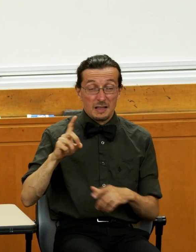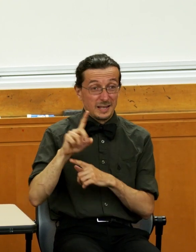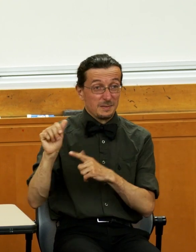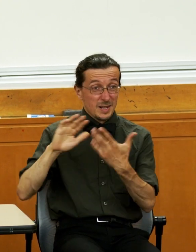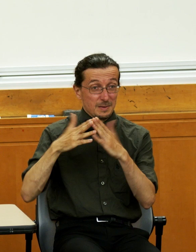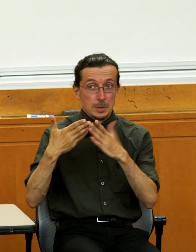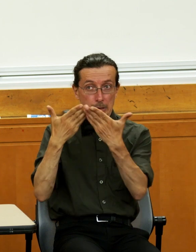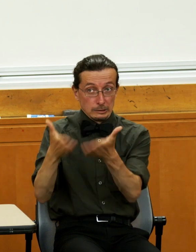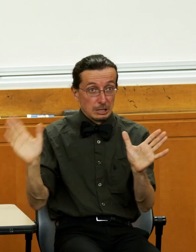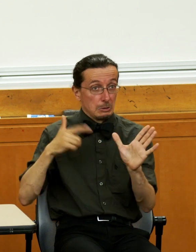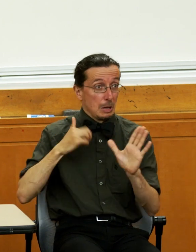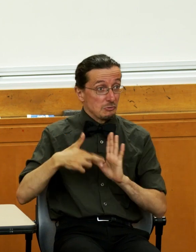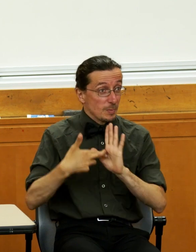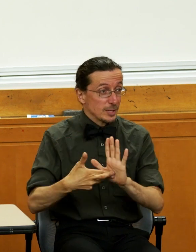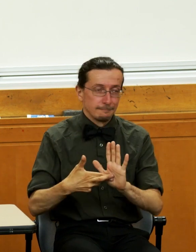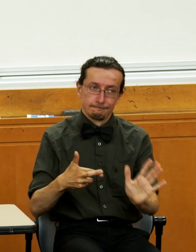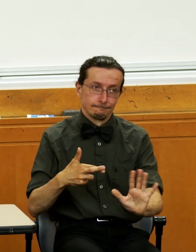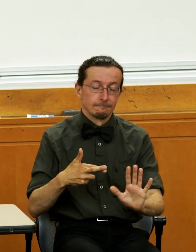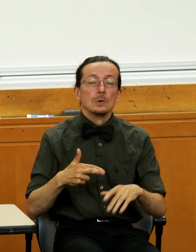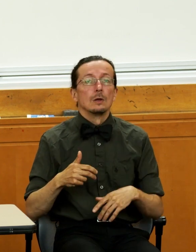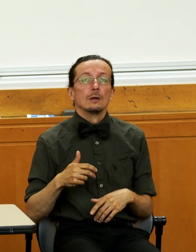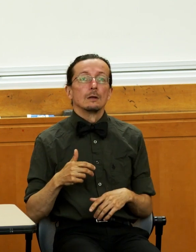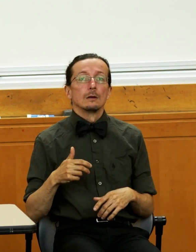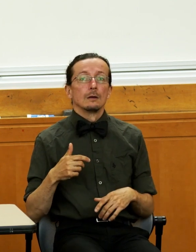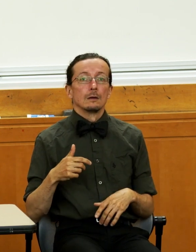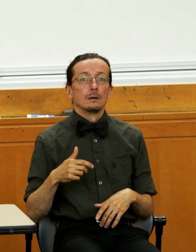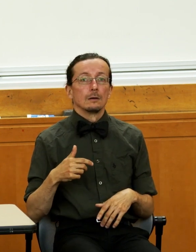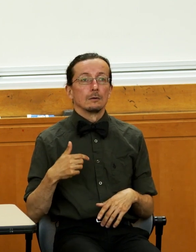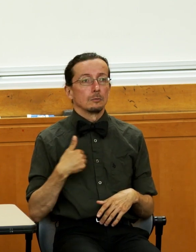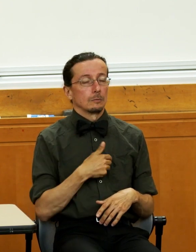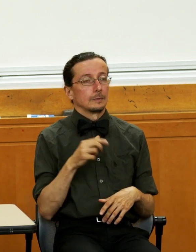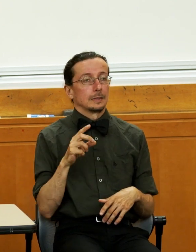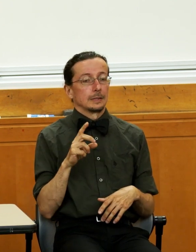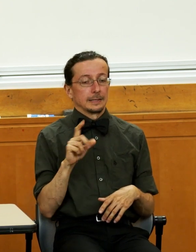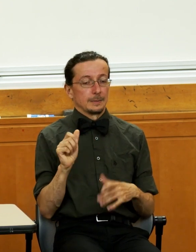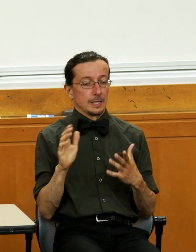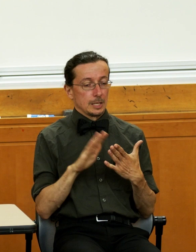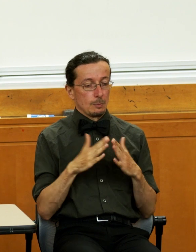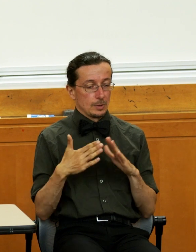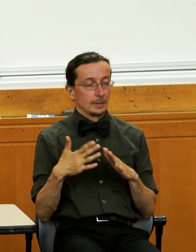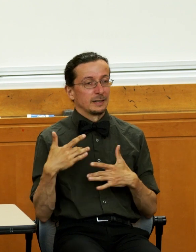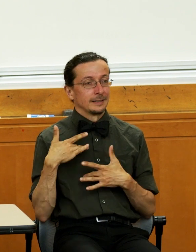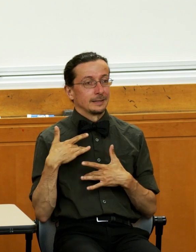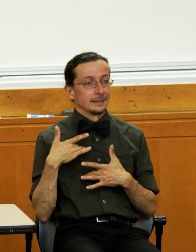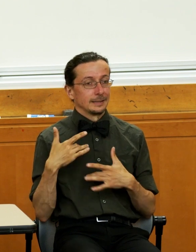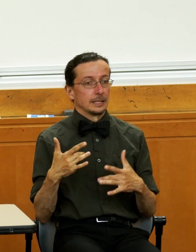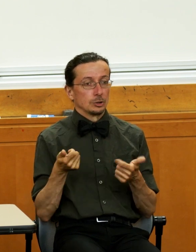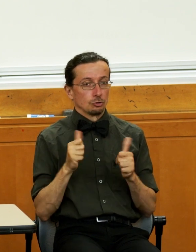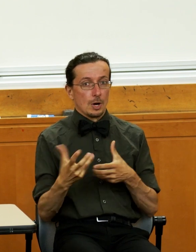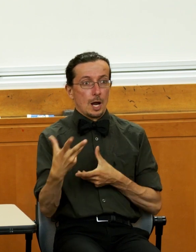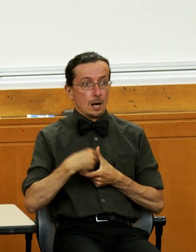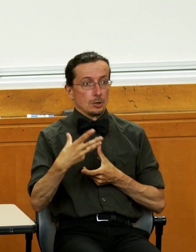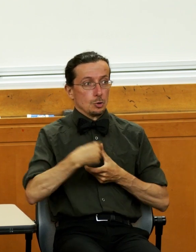that we, the disability community, tends to be as inclusive as possible, hopefully, right,